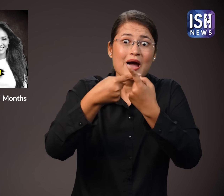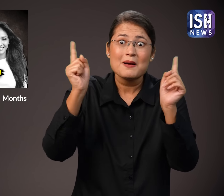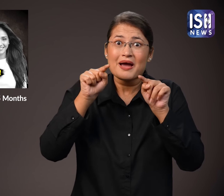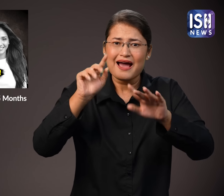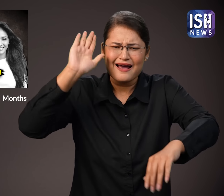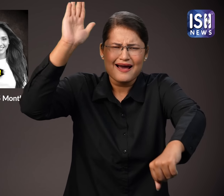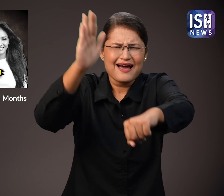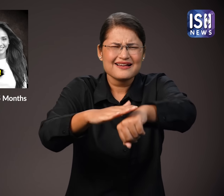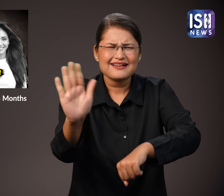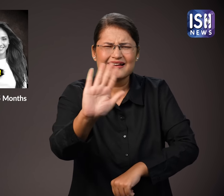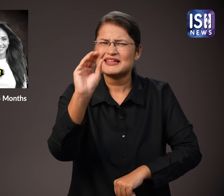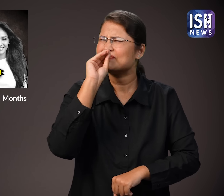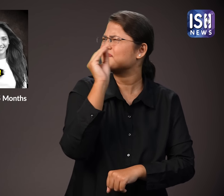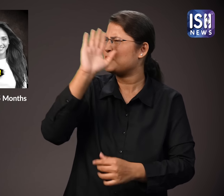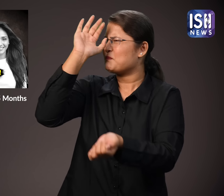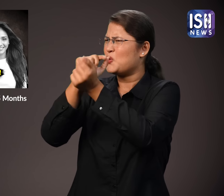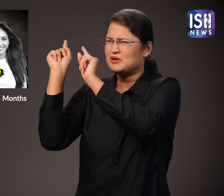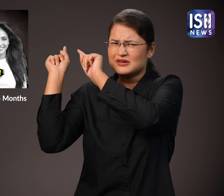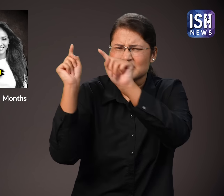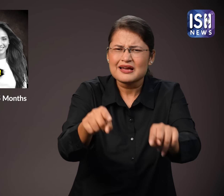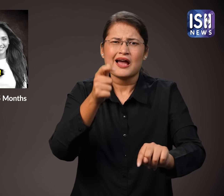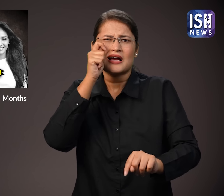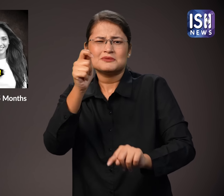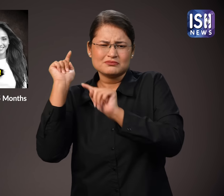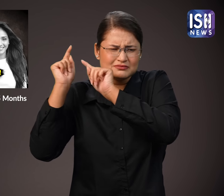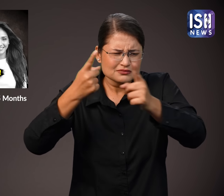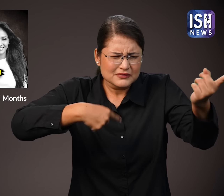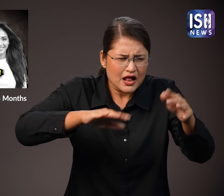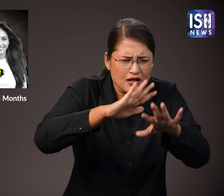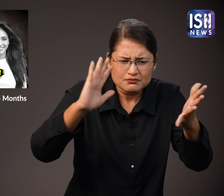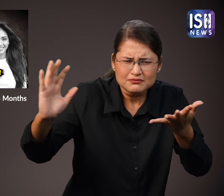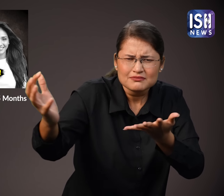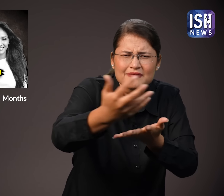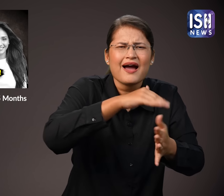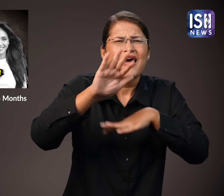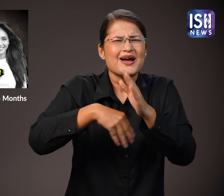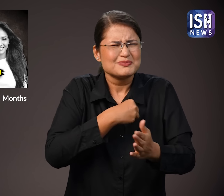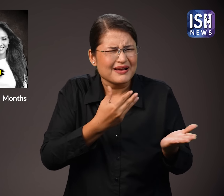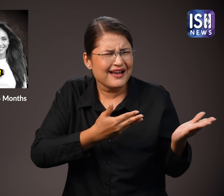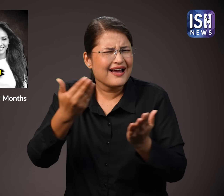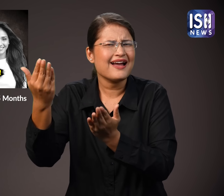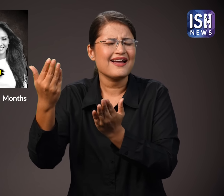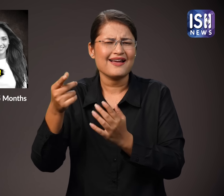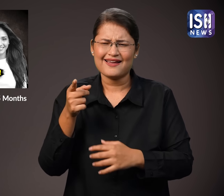the scene is expected to remain untouched until police examination. Then body is taken to hospital.